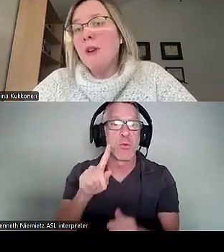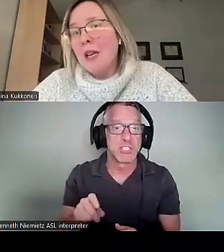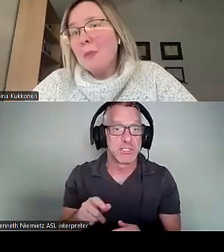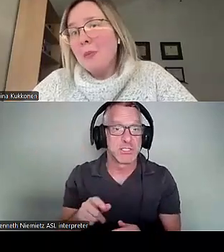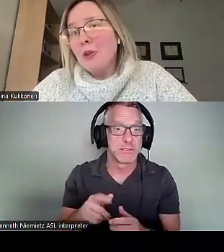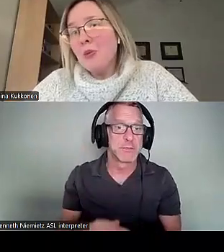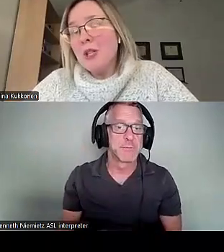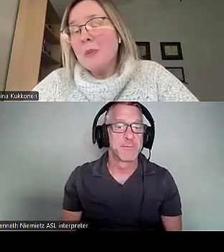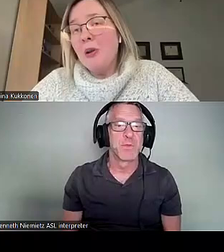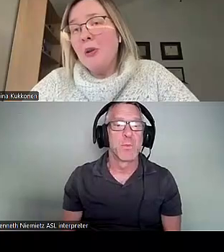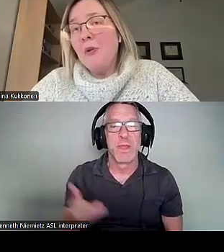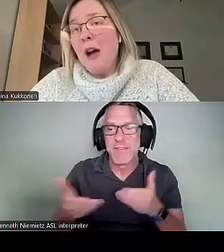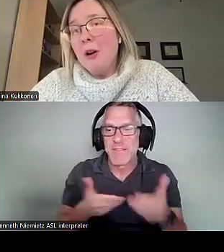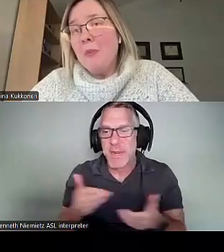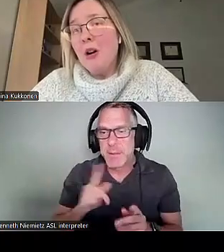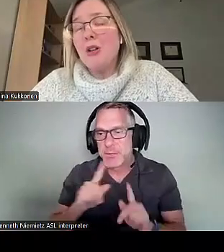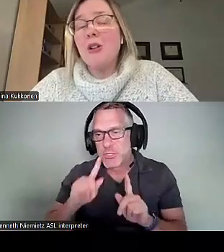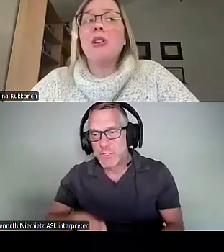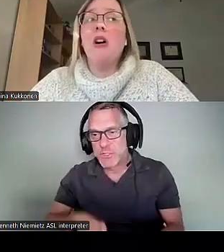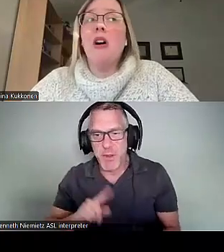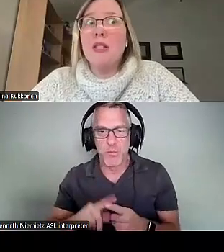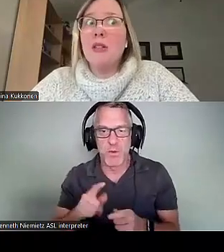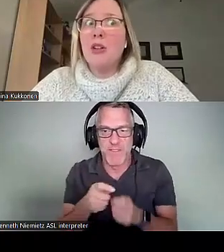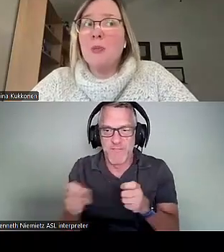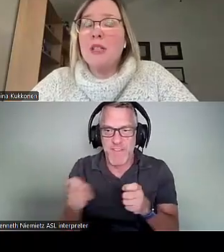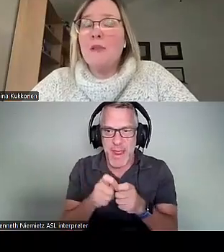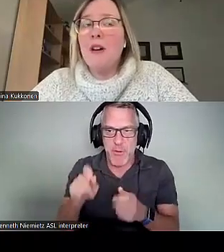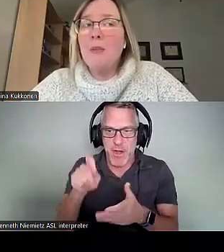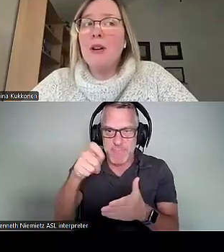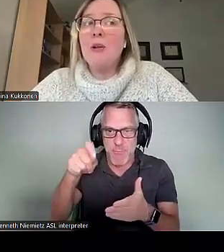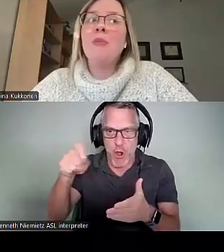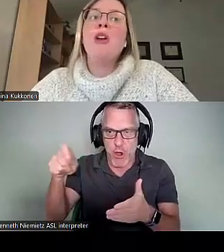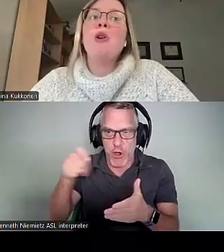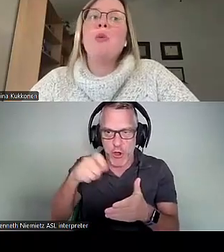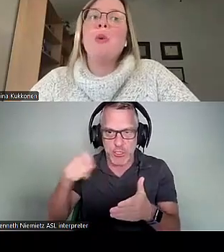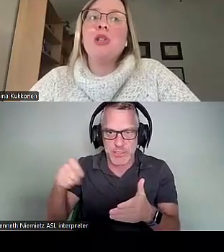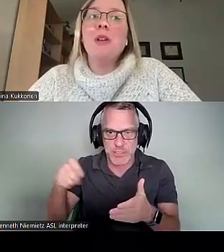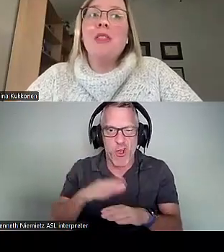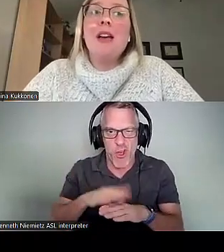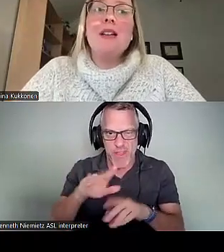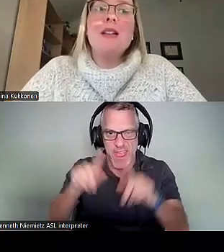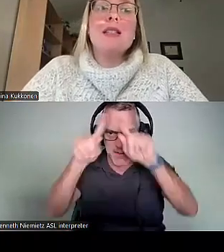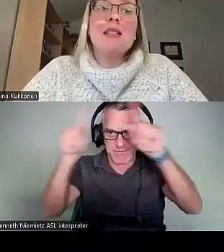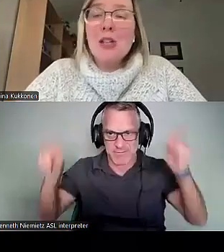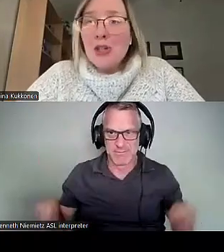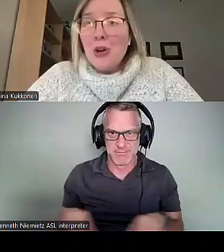invited people to respond with fabric markers on this large piece of fabric, which we then stitched